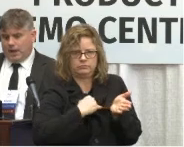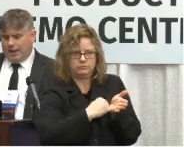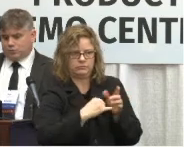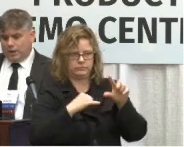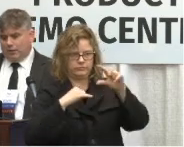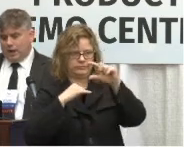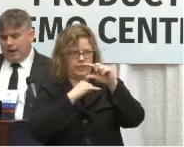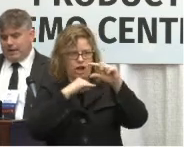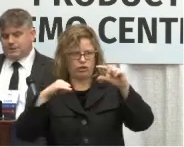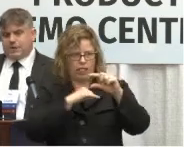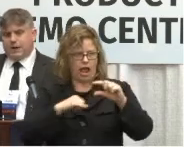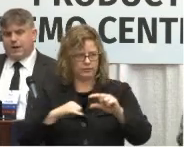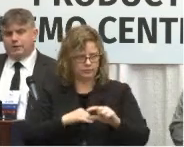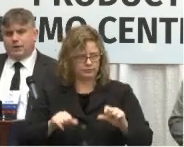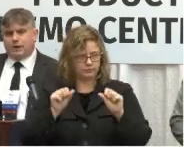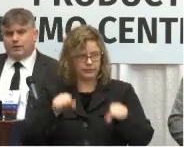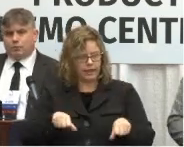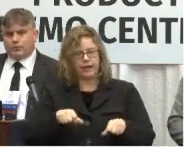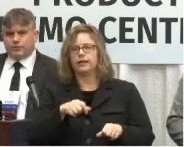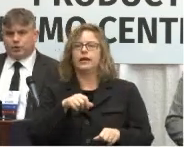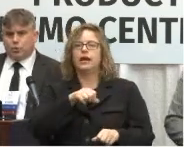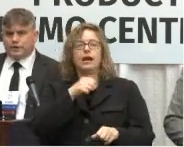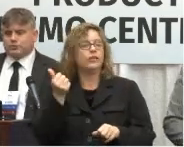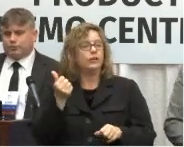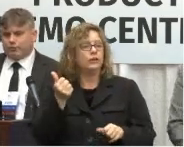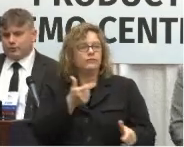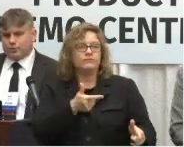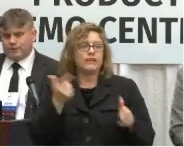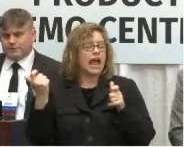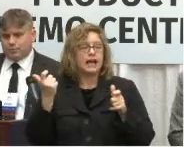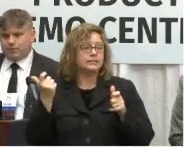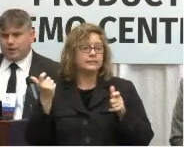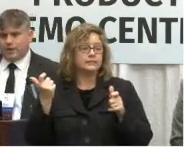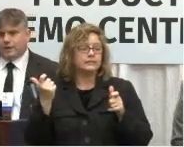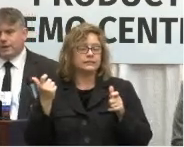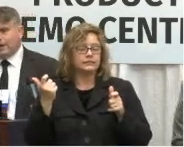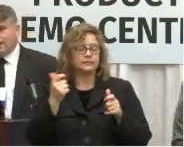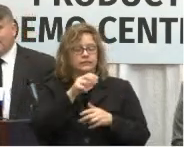as well as one of the quickest refresh rates with a 60 fps.